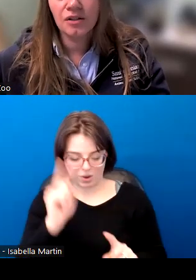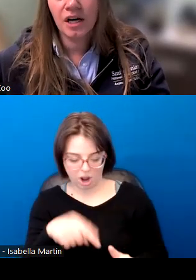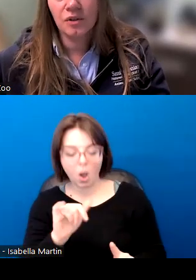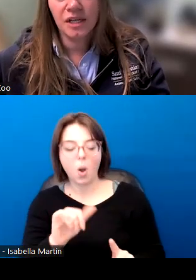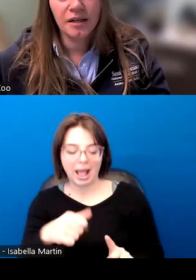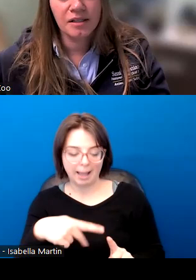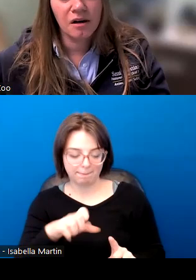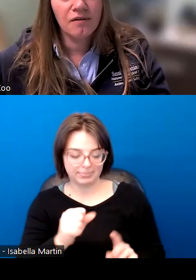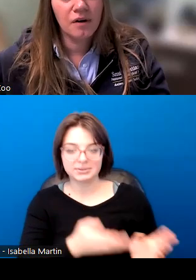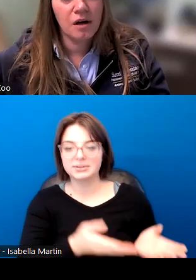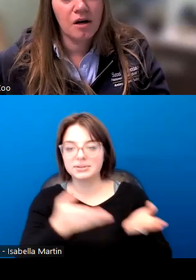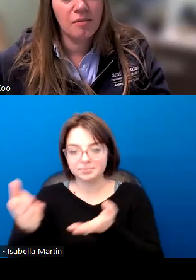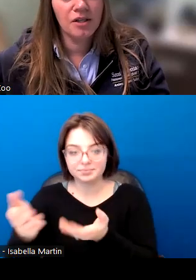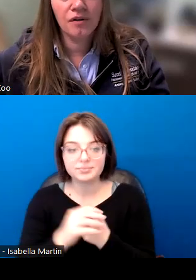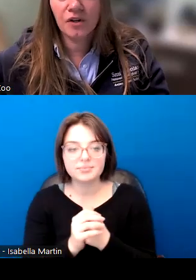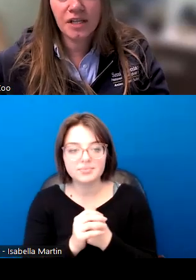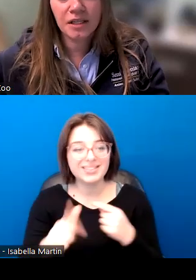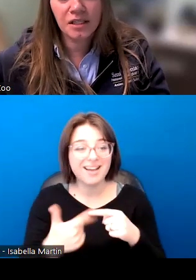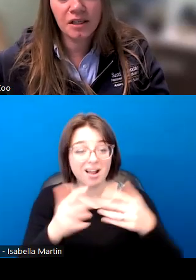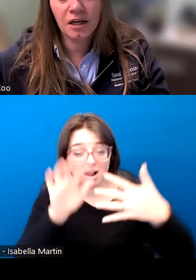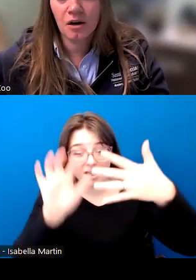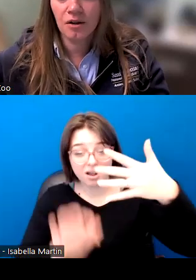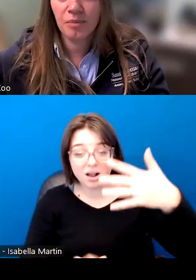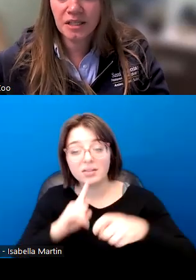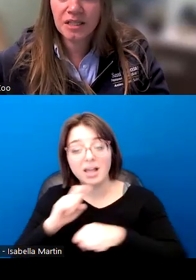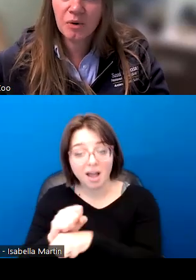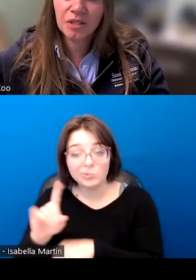the actual diet itself and so the first thing listed there are the biscuits that we've been